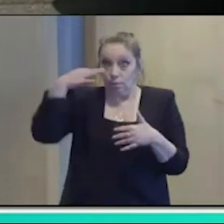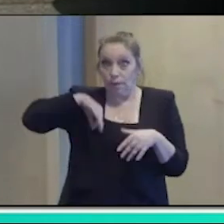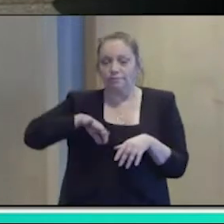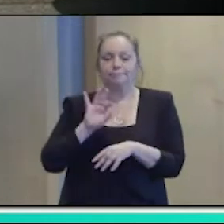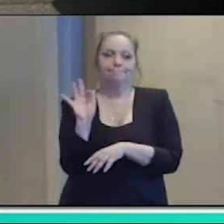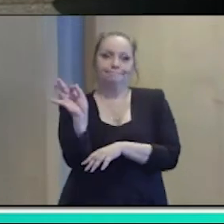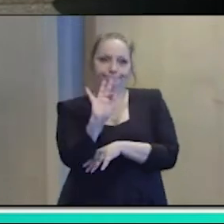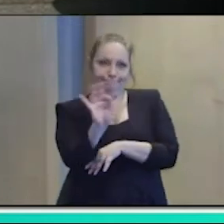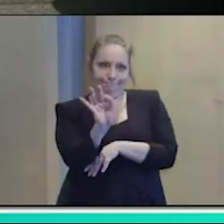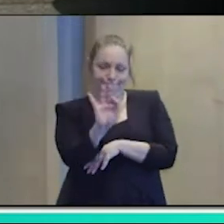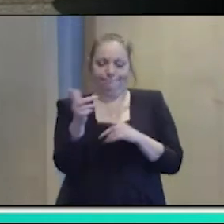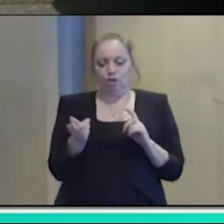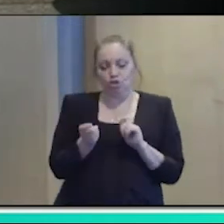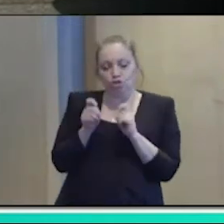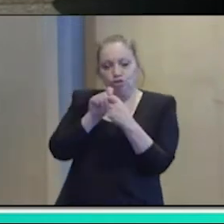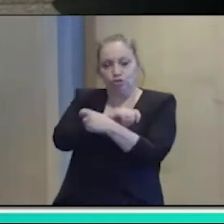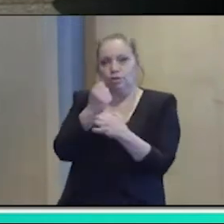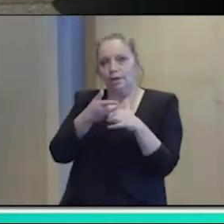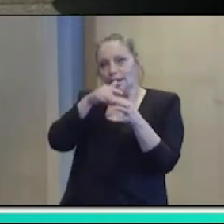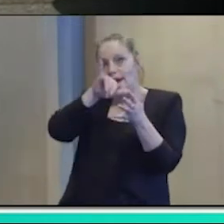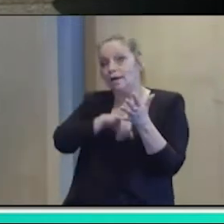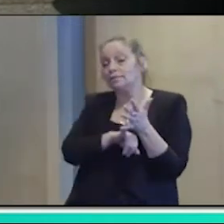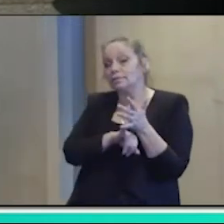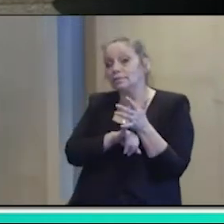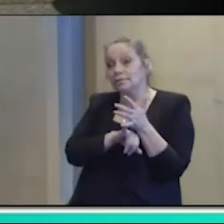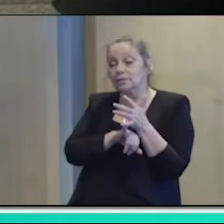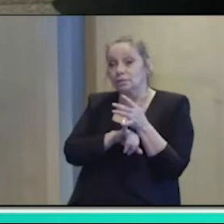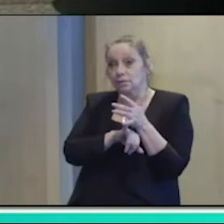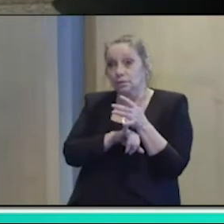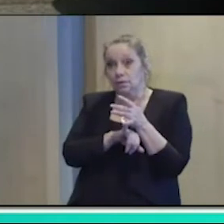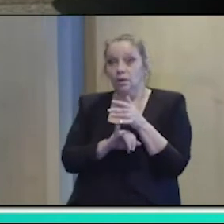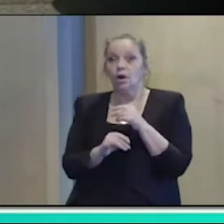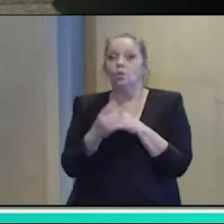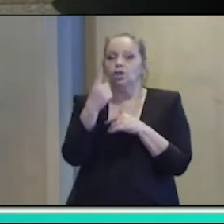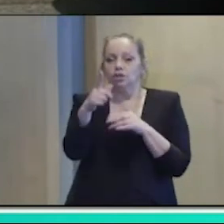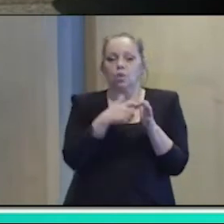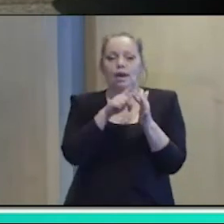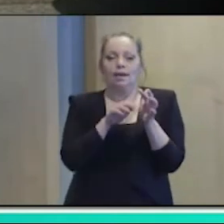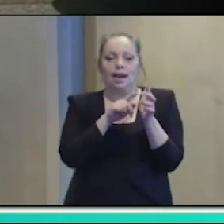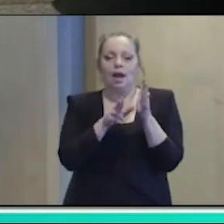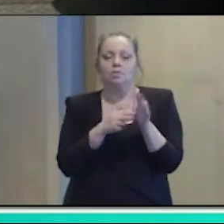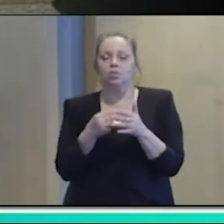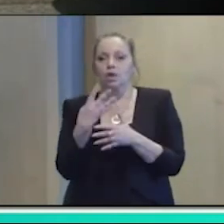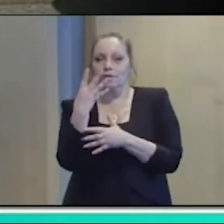The transition to gas which is just a single carbon with four hydrogens hanging off it, so